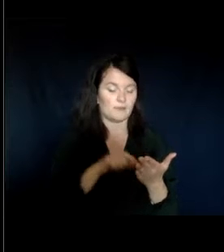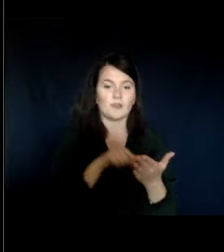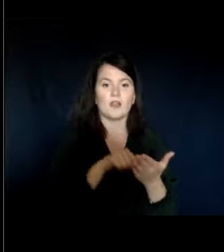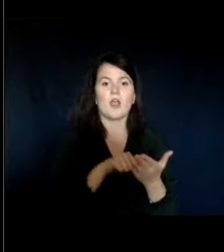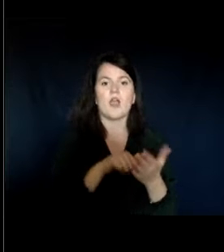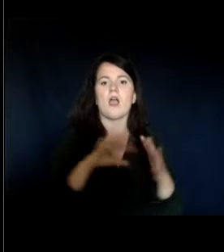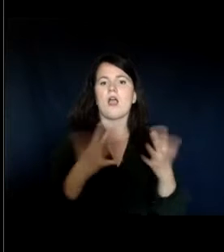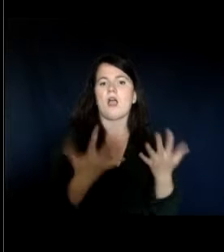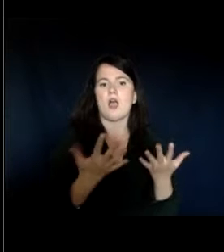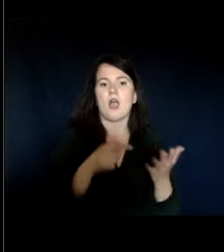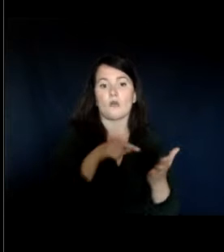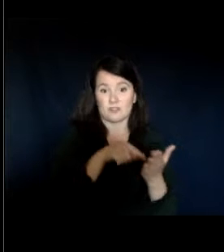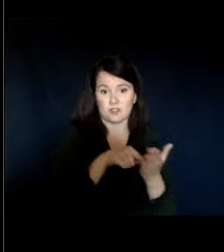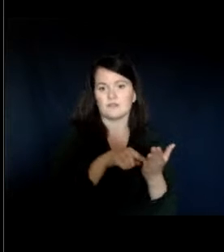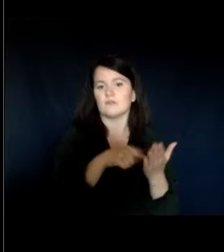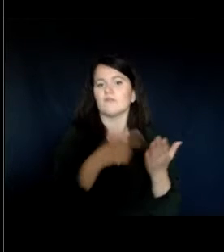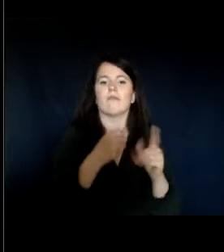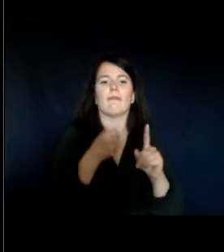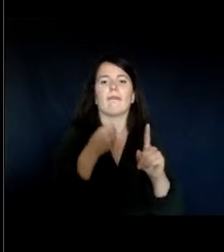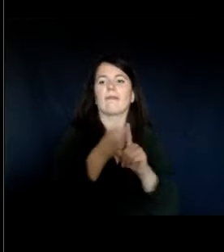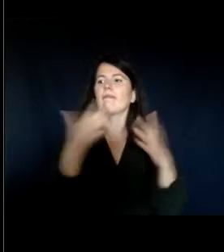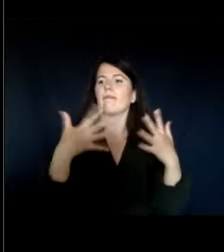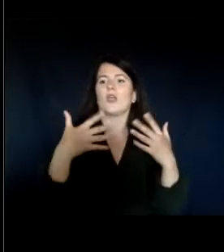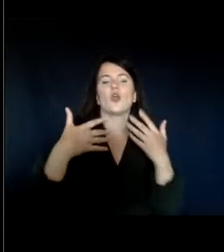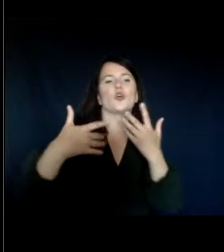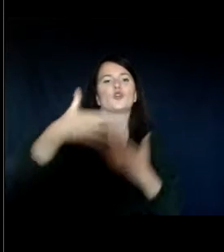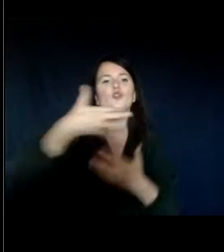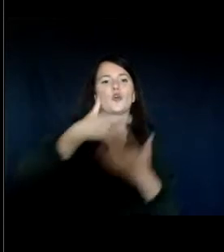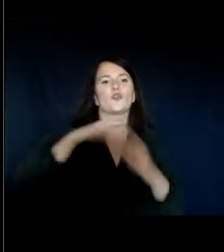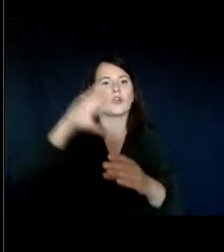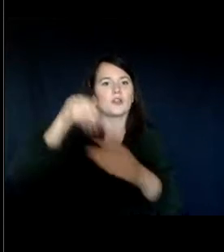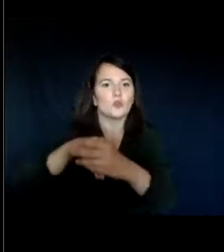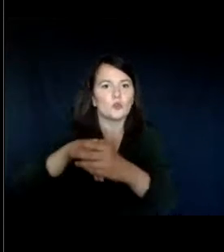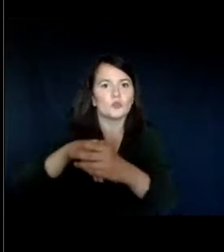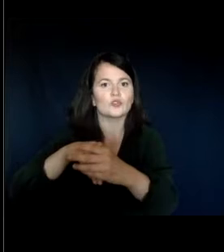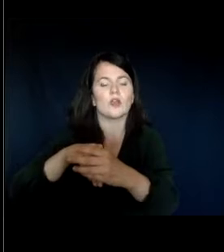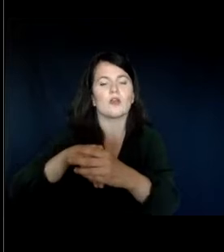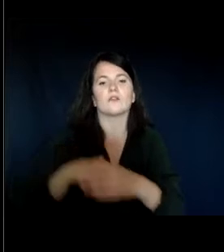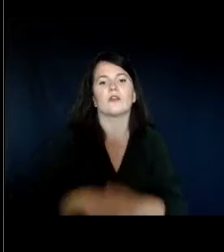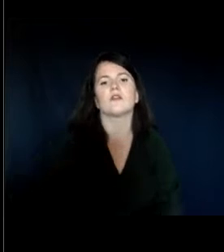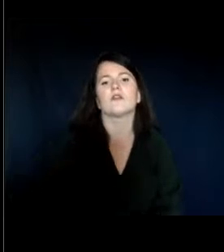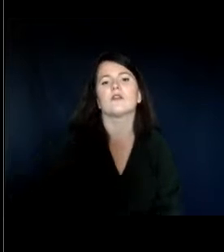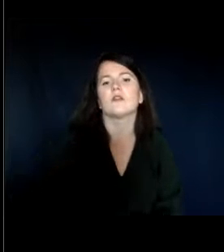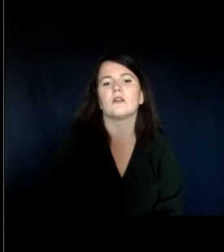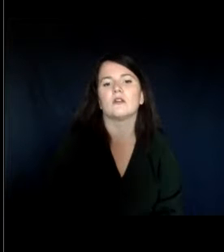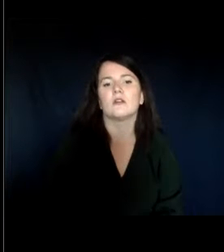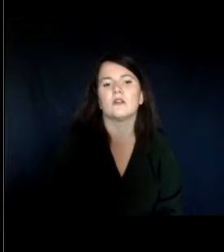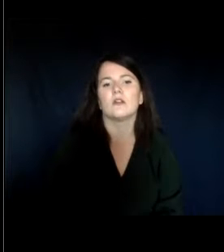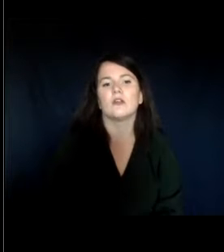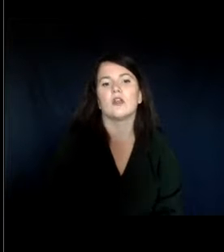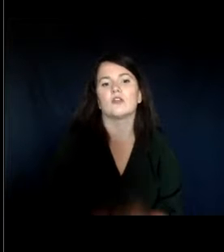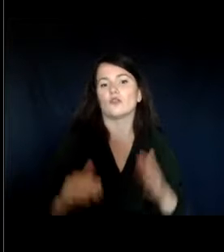on social inclusion, on the contrary, in the new crisis it's more imperative